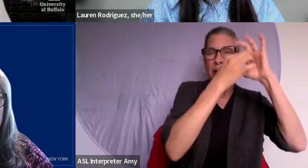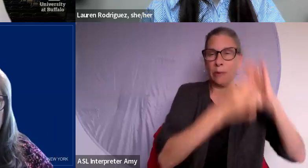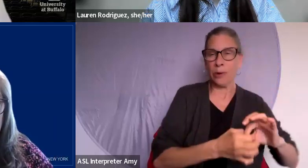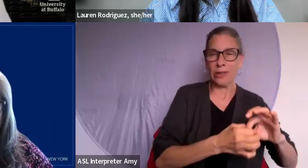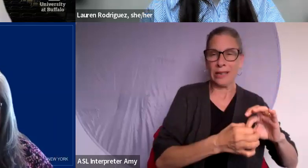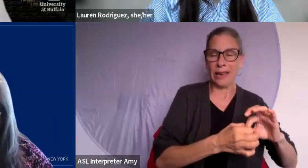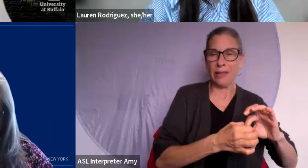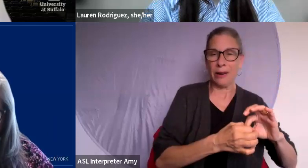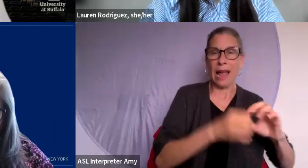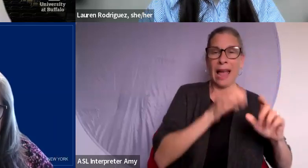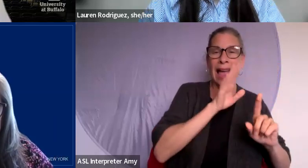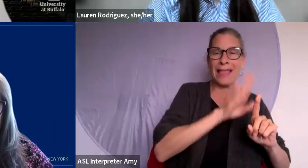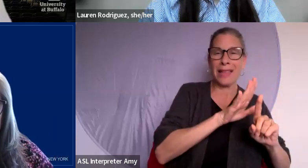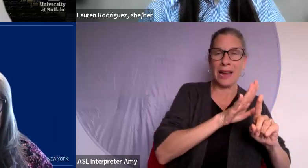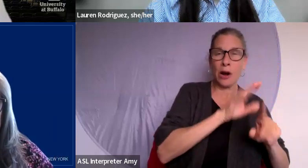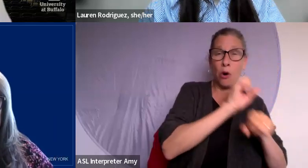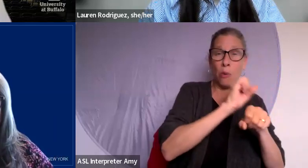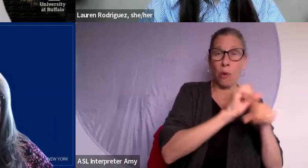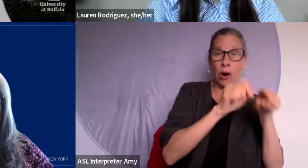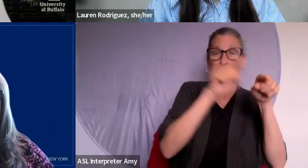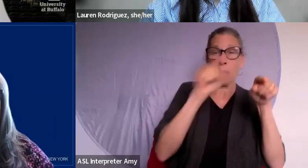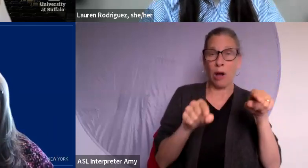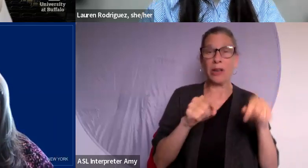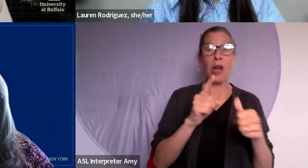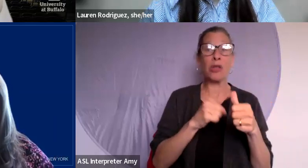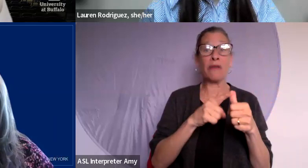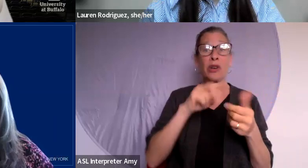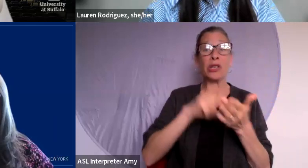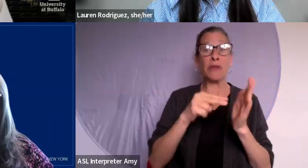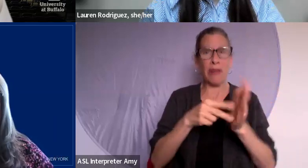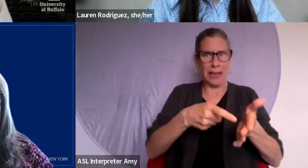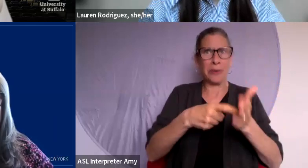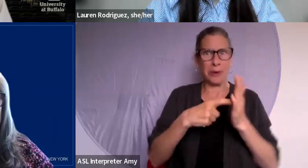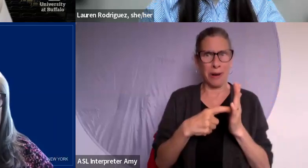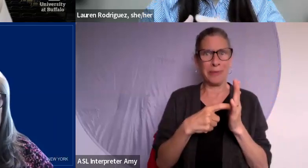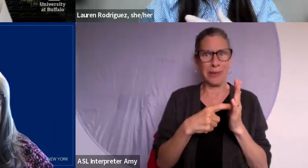they're working on. So the first is defining requirements for for